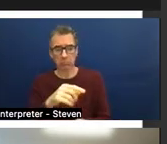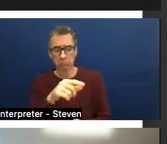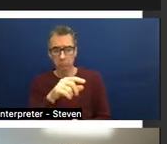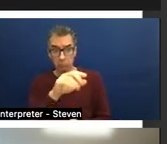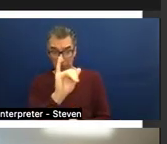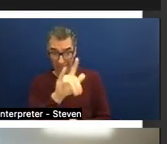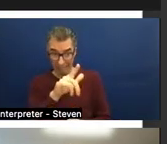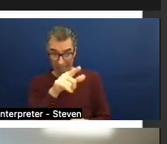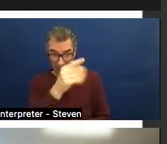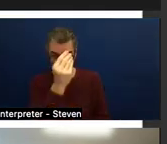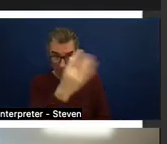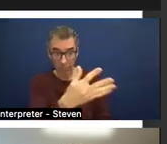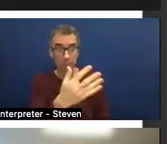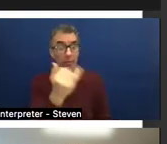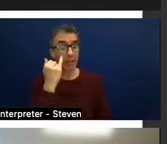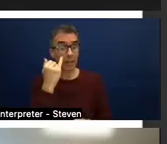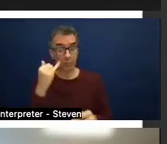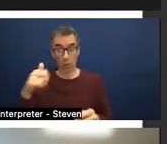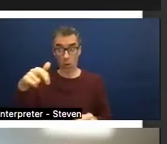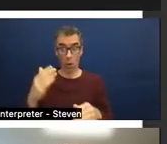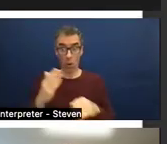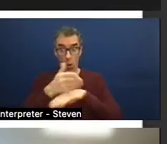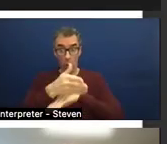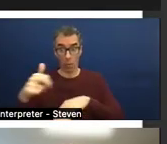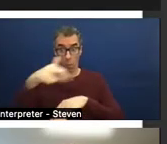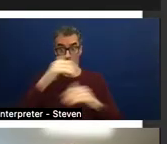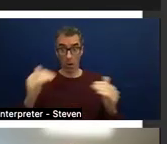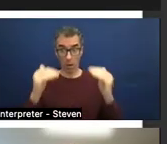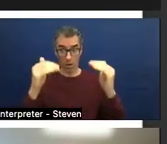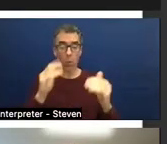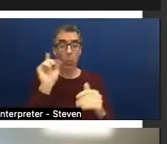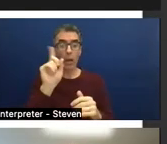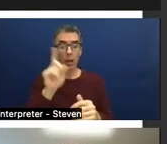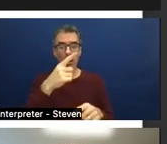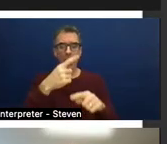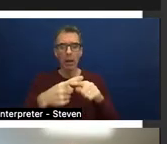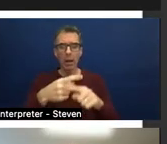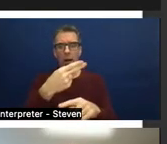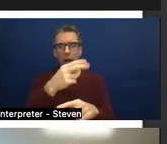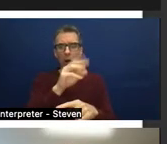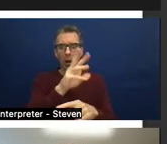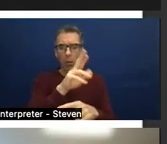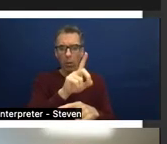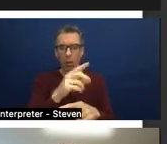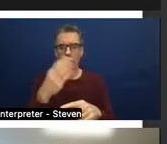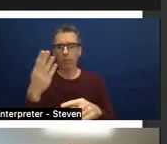if we were going to consider those, they would be on Howard and 14th for the North South crosswalks.